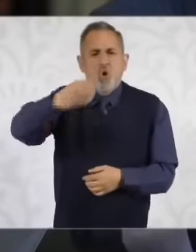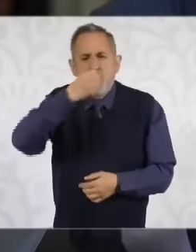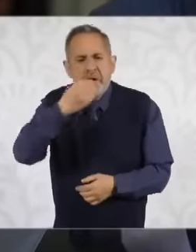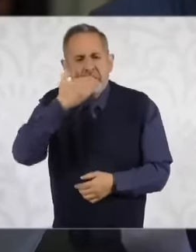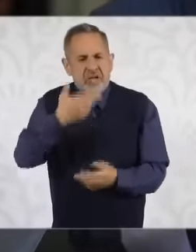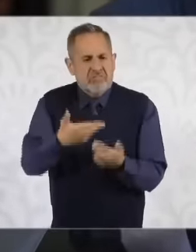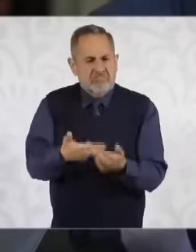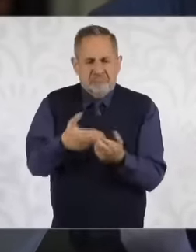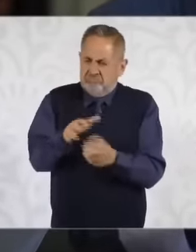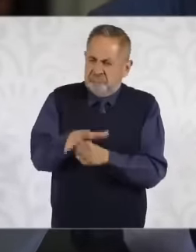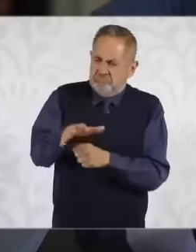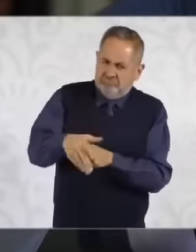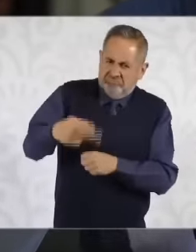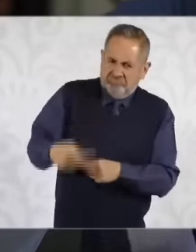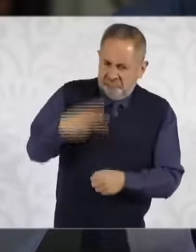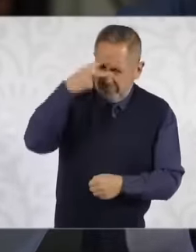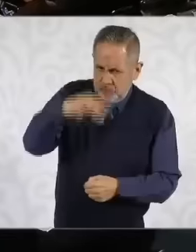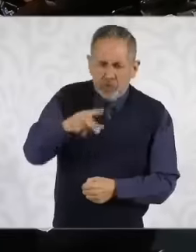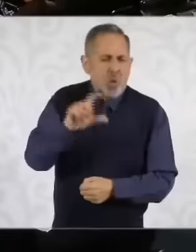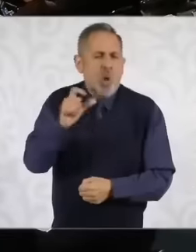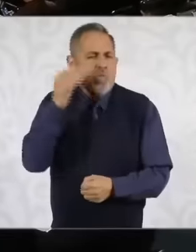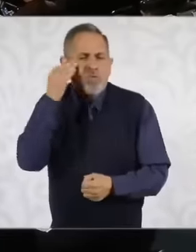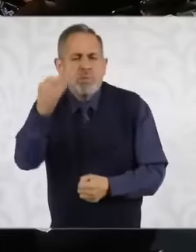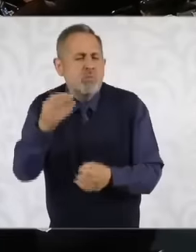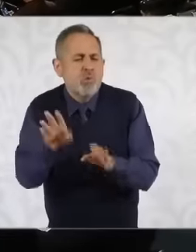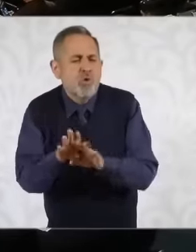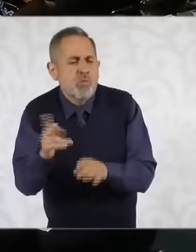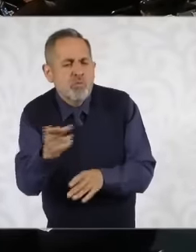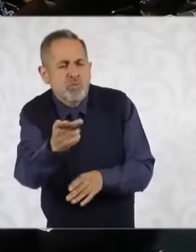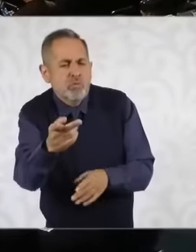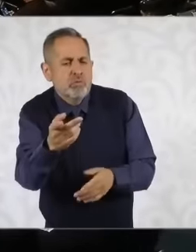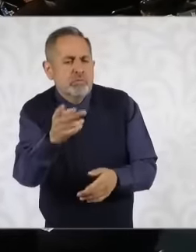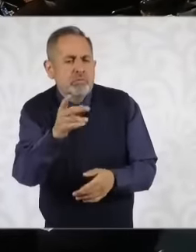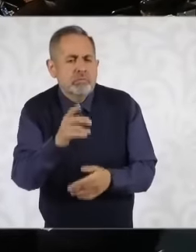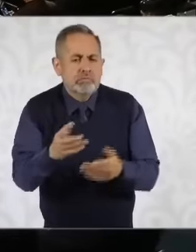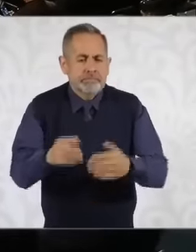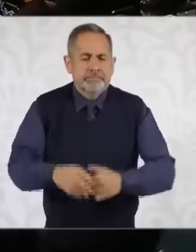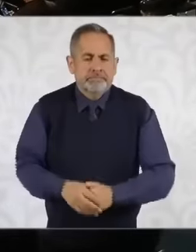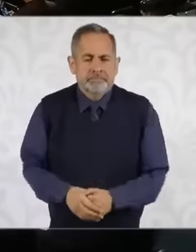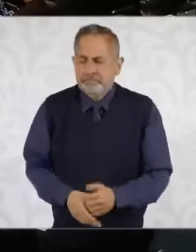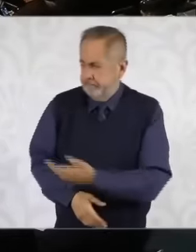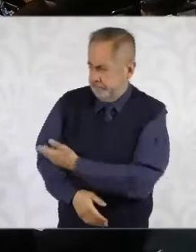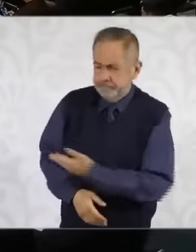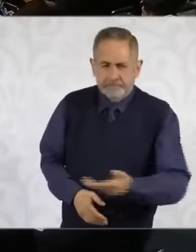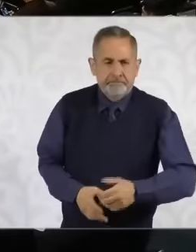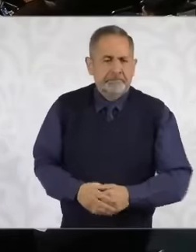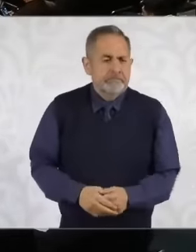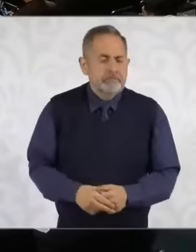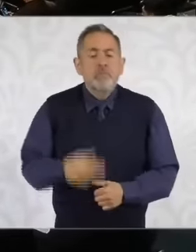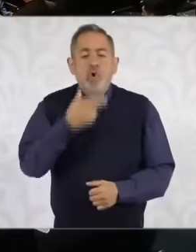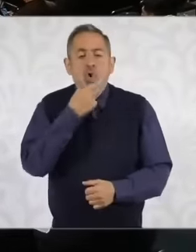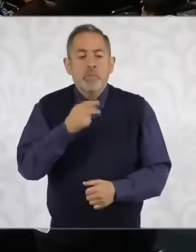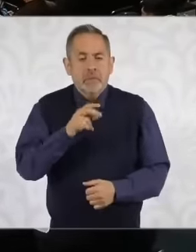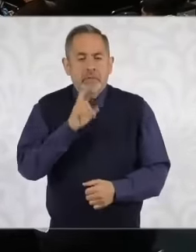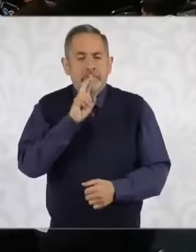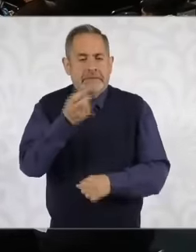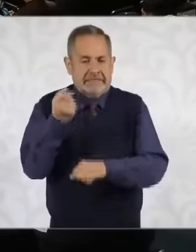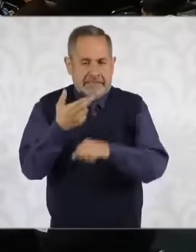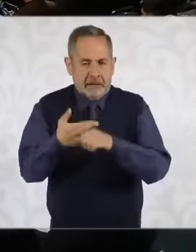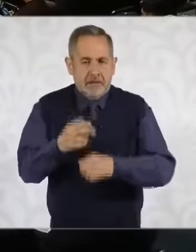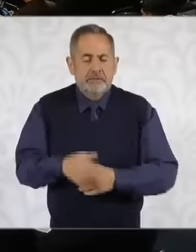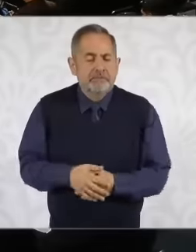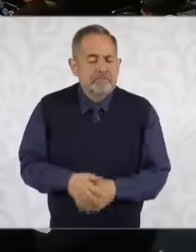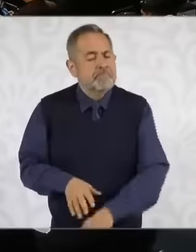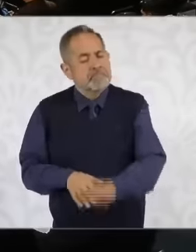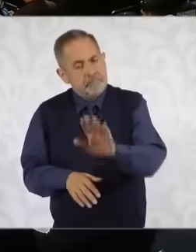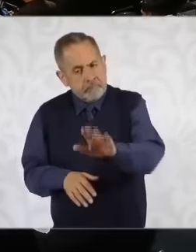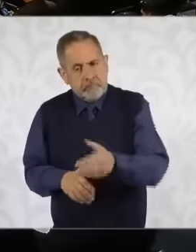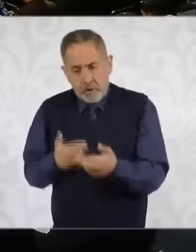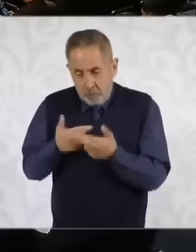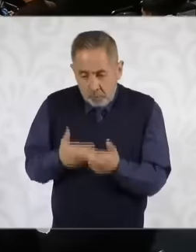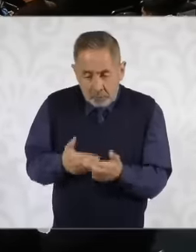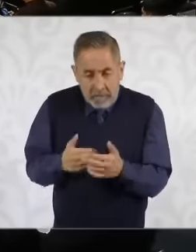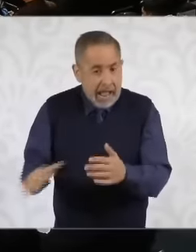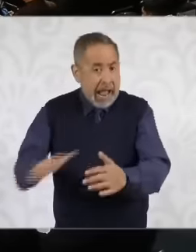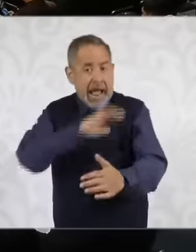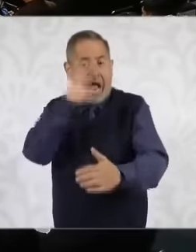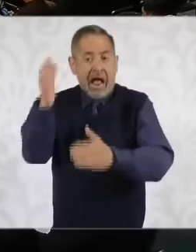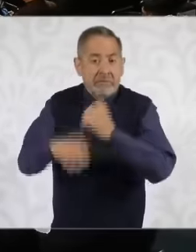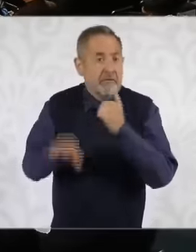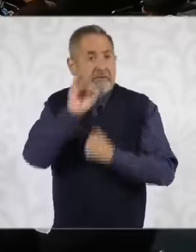Doctor thank you food sovereignty is a process that never ends if every day